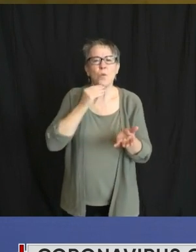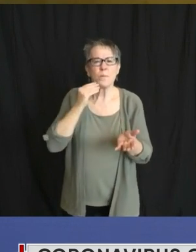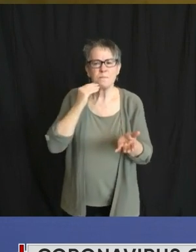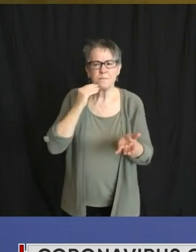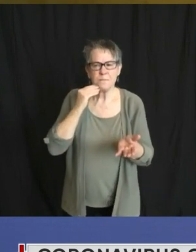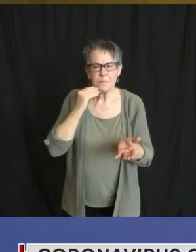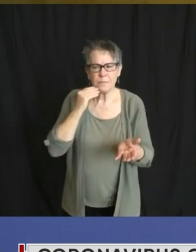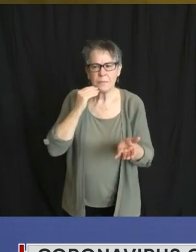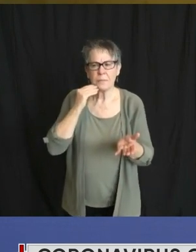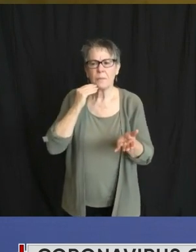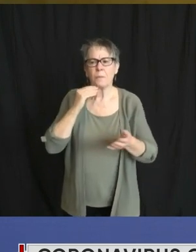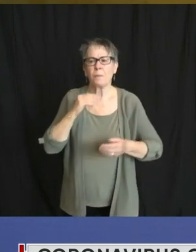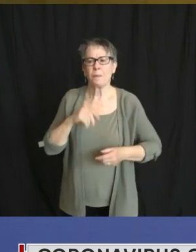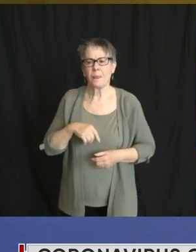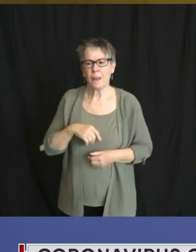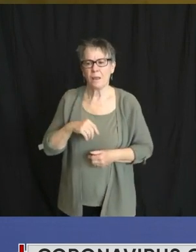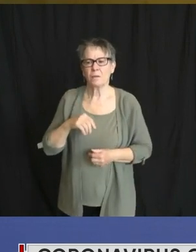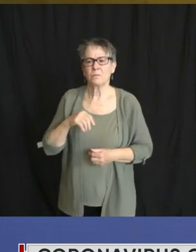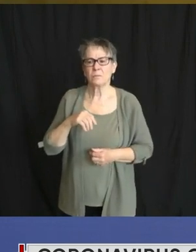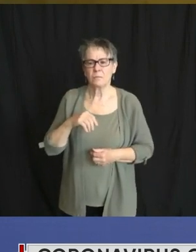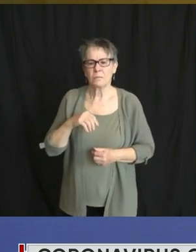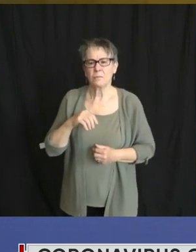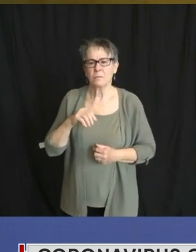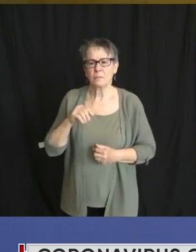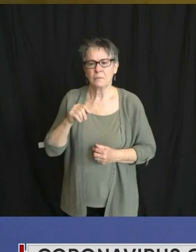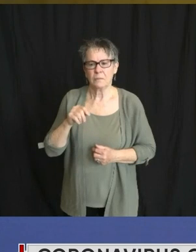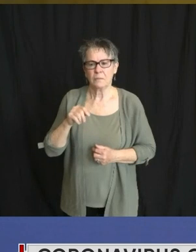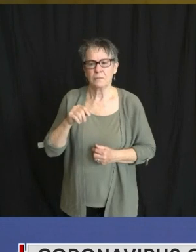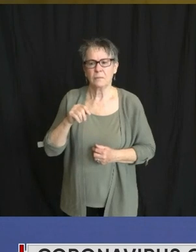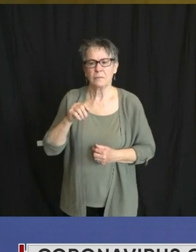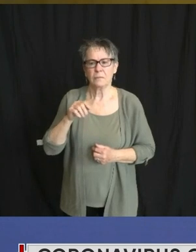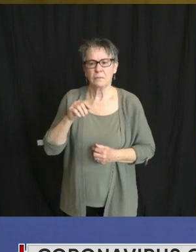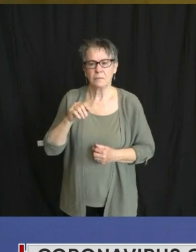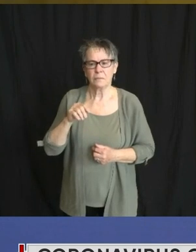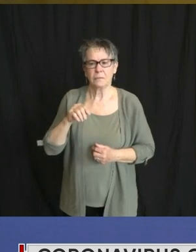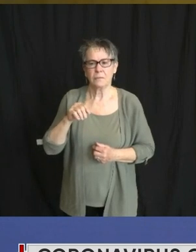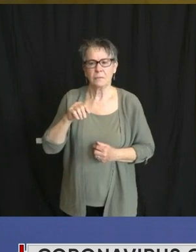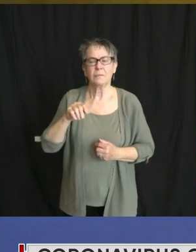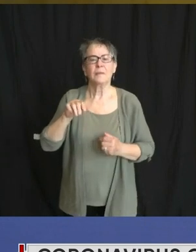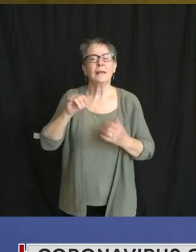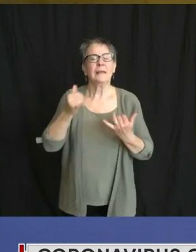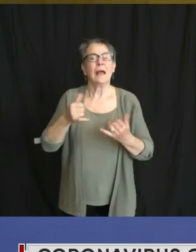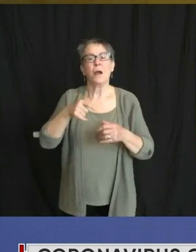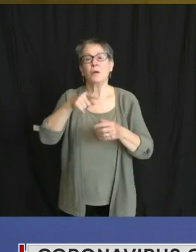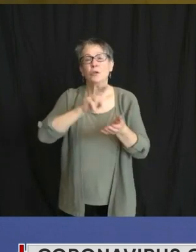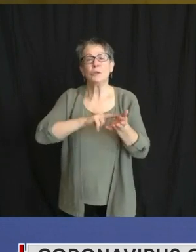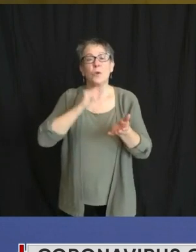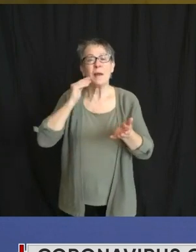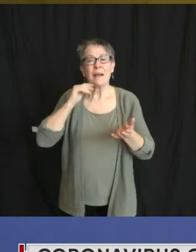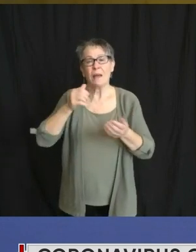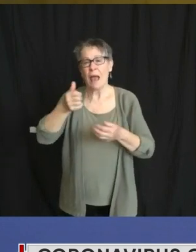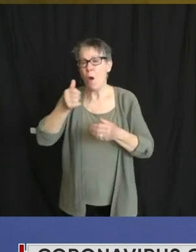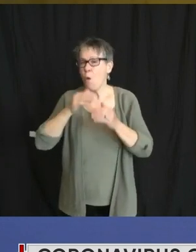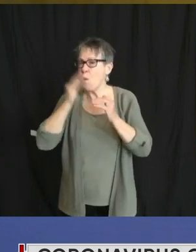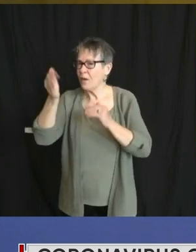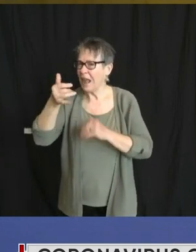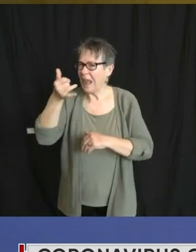THAT IS A TOTAL OF 18,045 CASES IN OUR LONG-TERM CARE AND